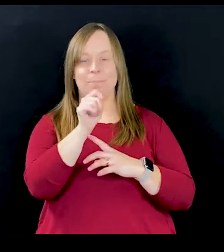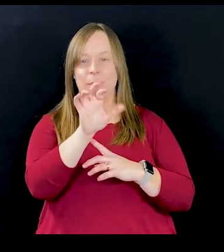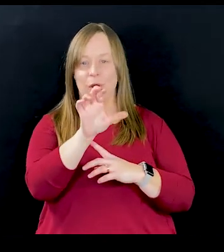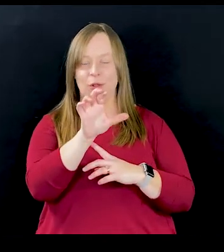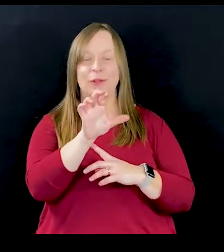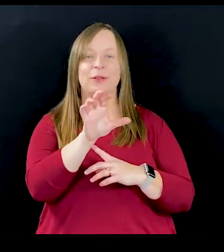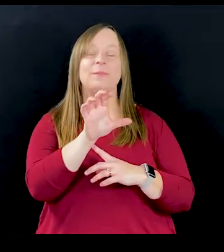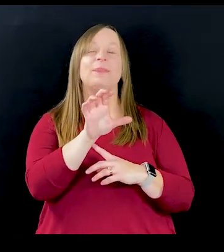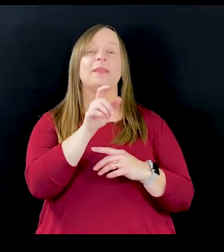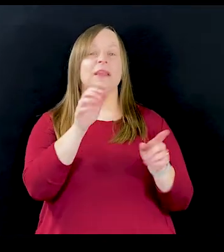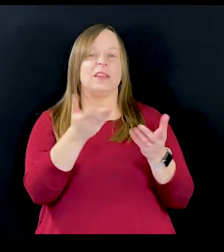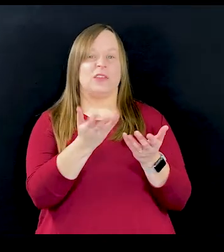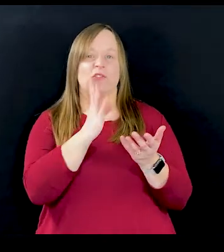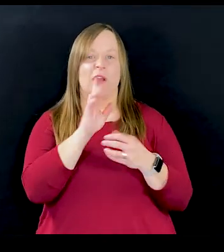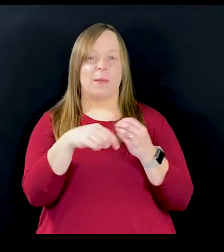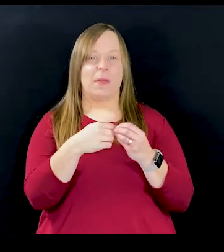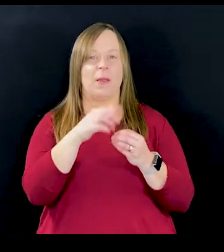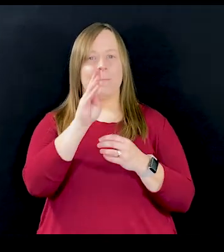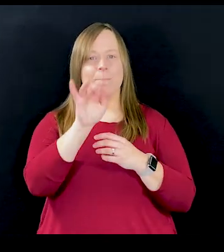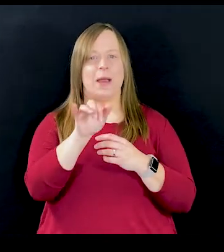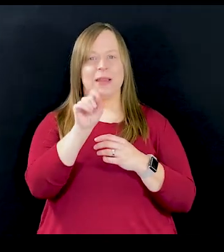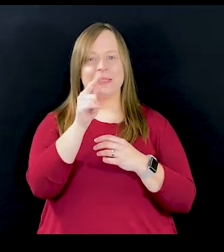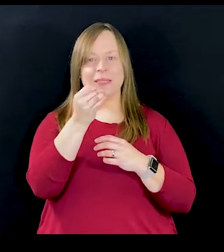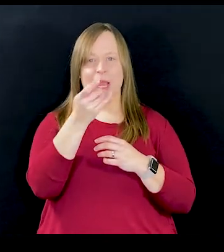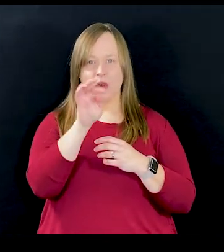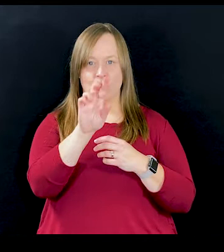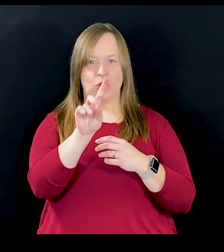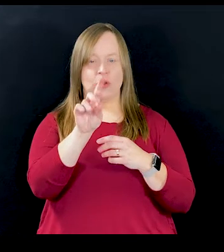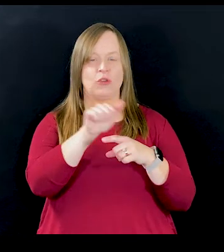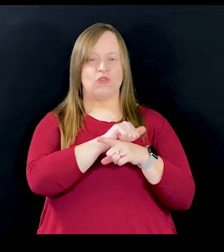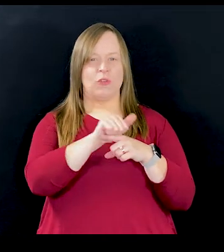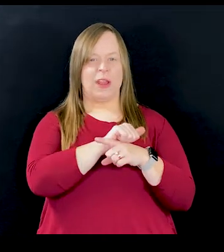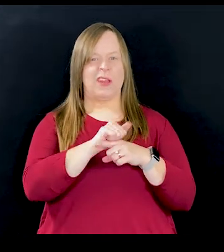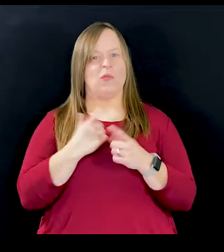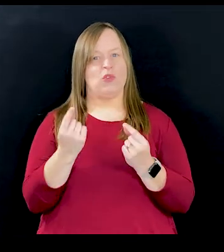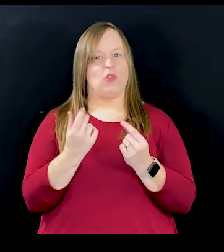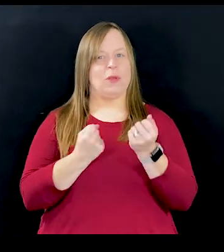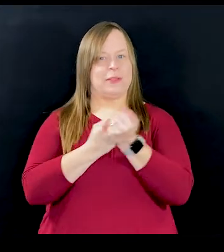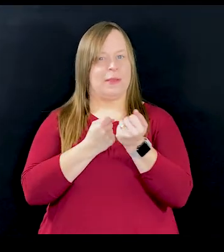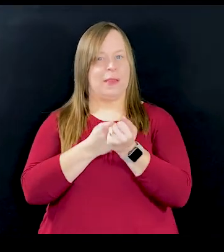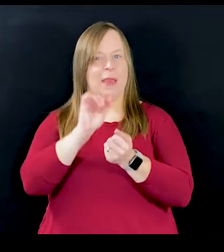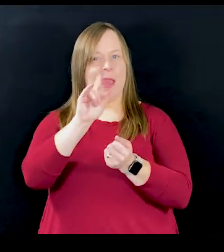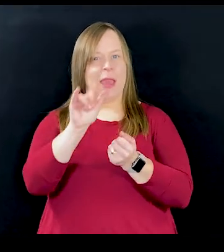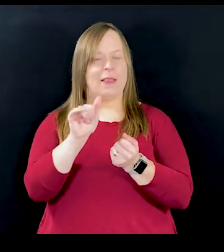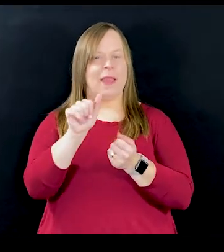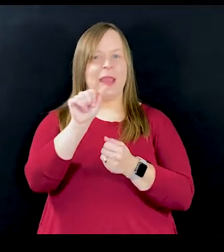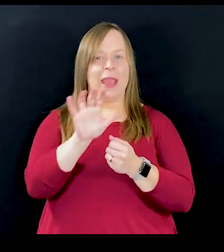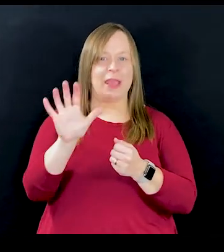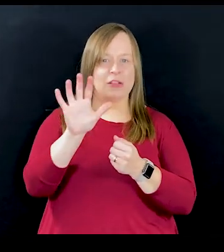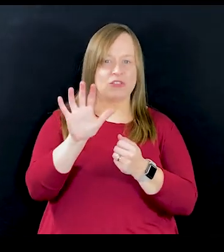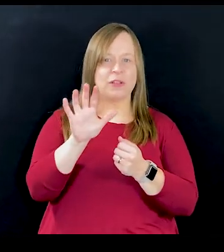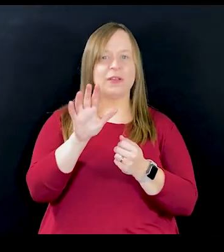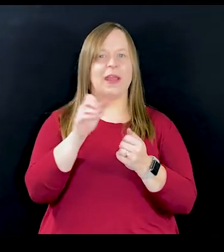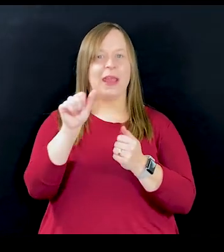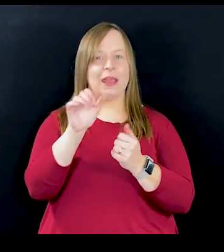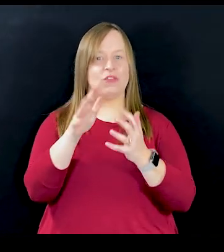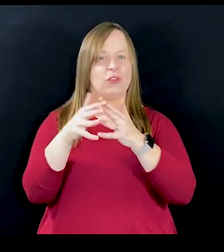Fliedner. We're here to talk about bystander training and what we can do as allies for the Asian and Asian-American